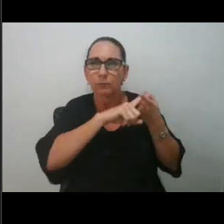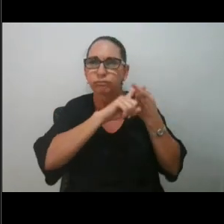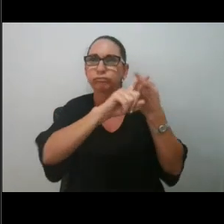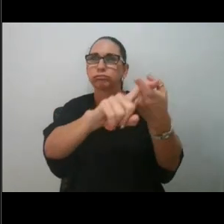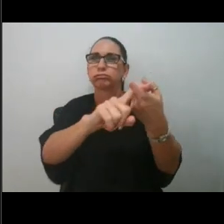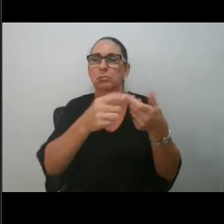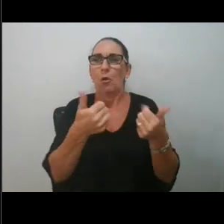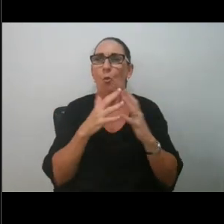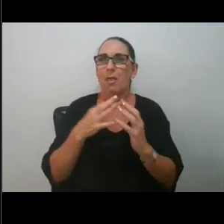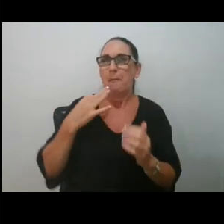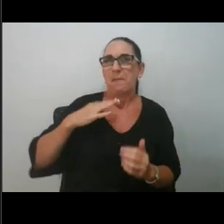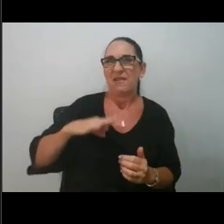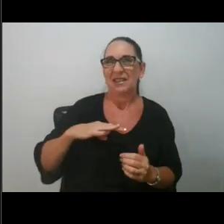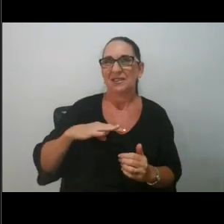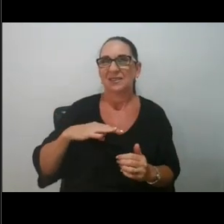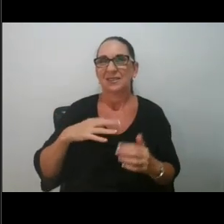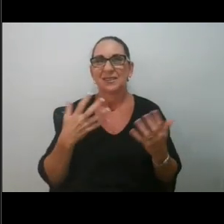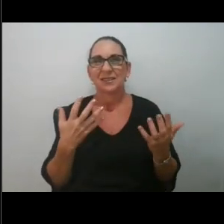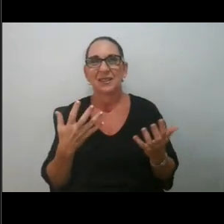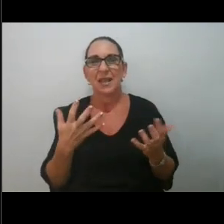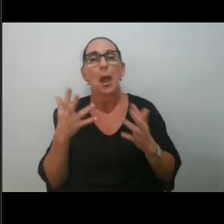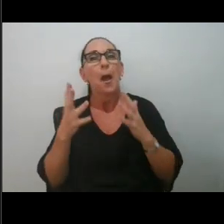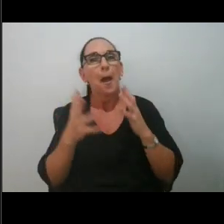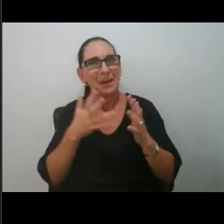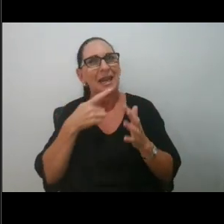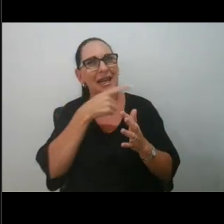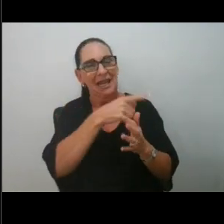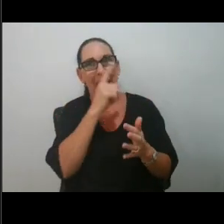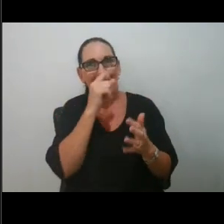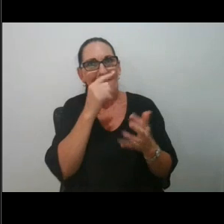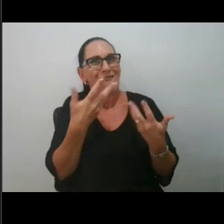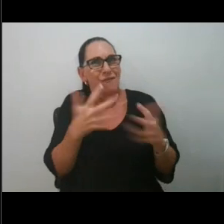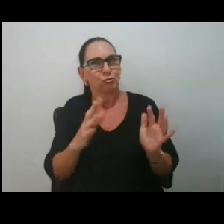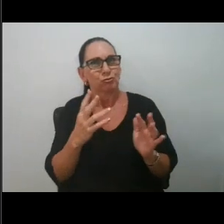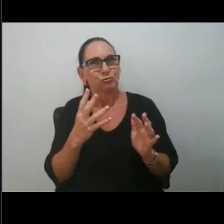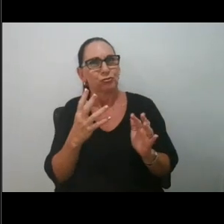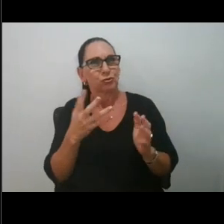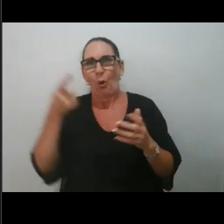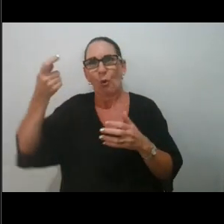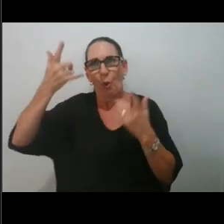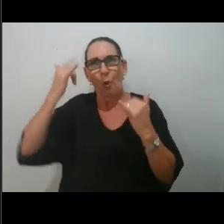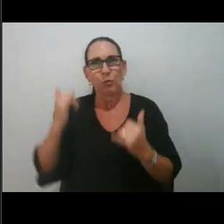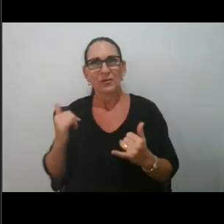benefits during the order but that they carry on after the program as well so you can see on point